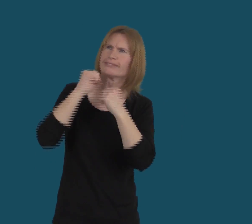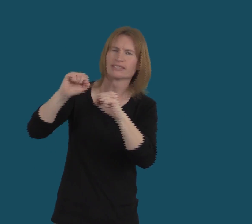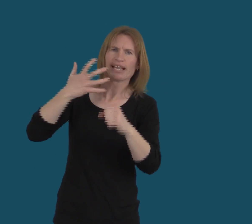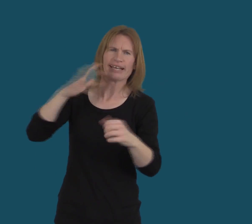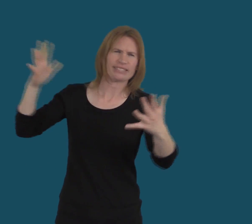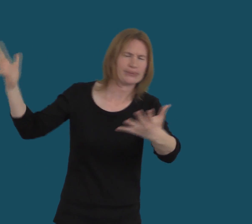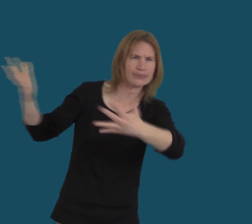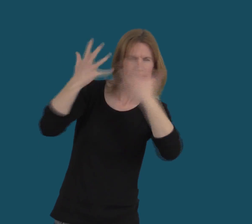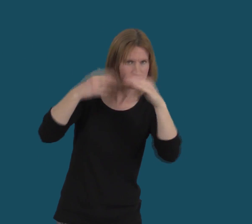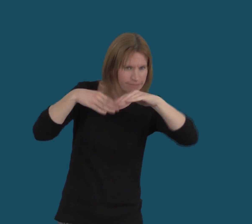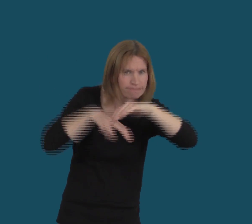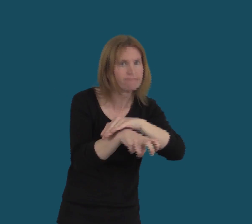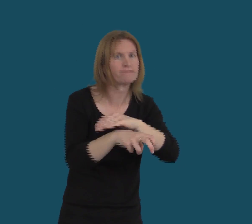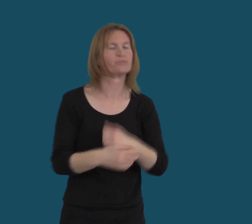These places may offer protection from radiant heat.